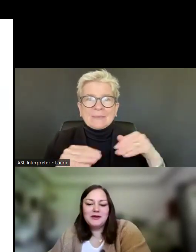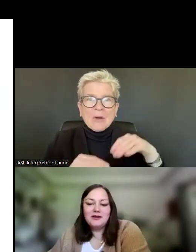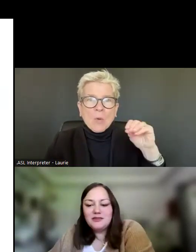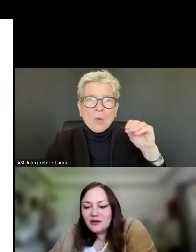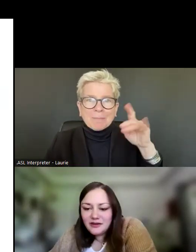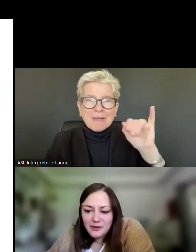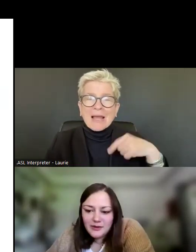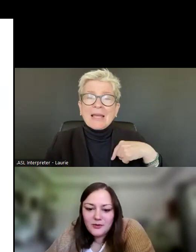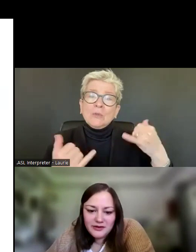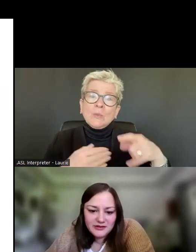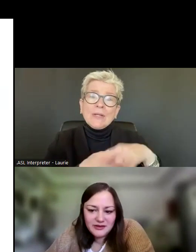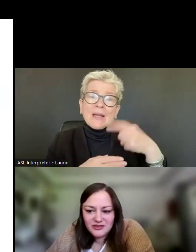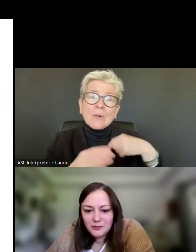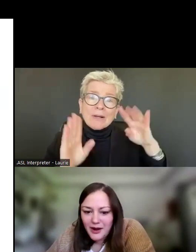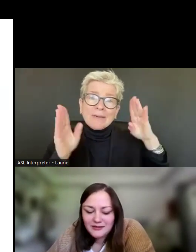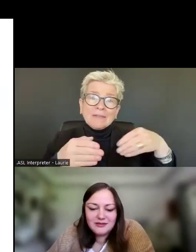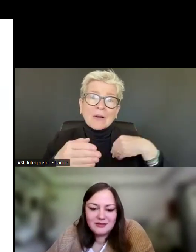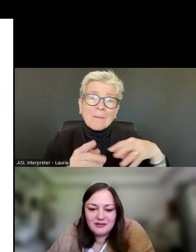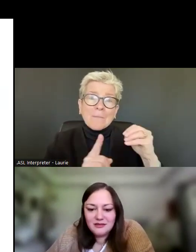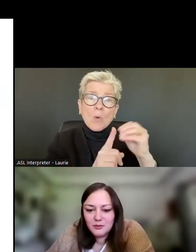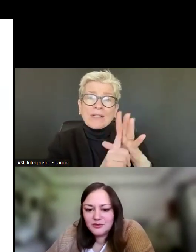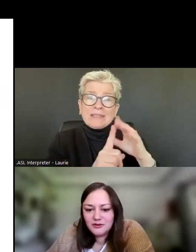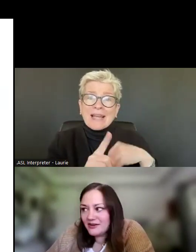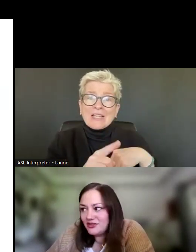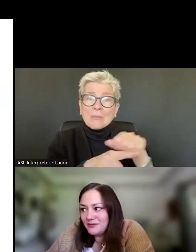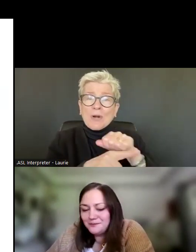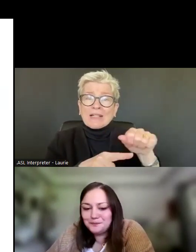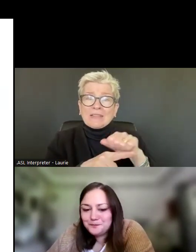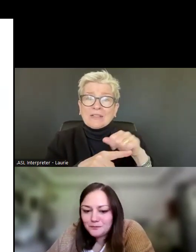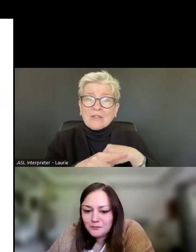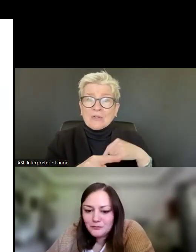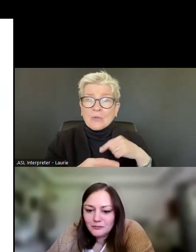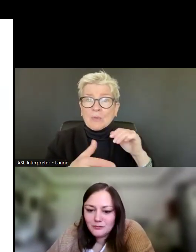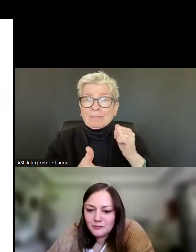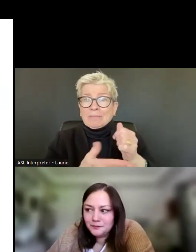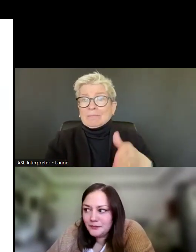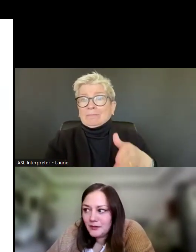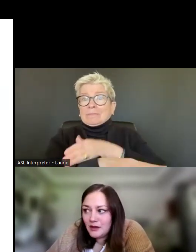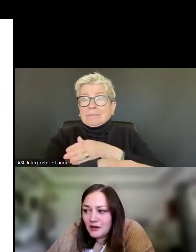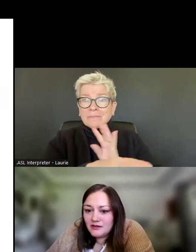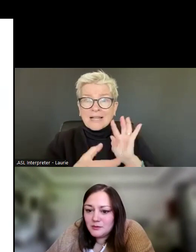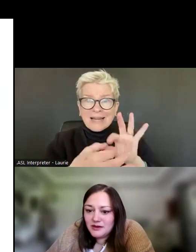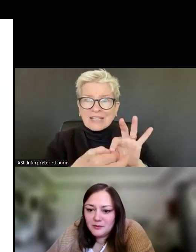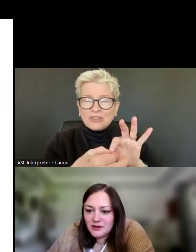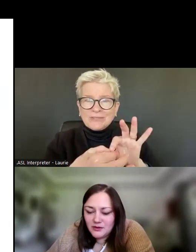we are talking about orientation practices to boost connection. This meeting is being